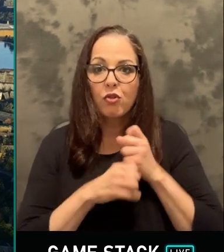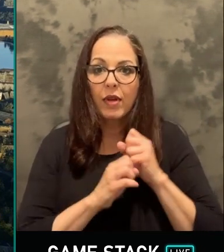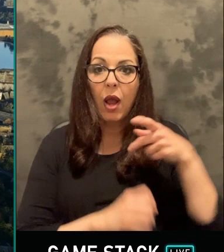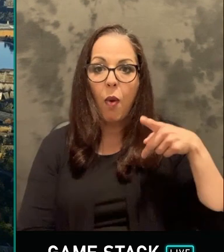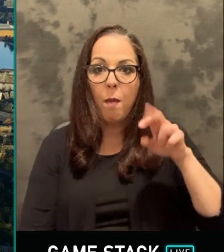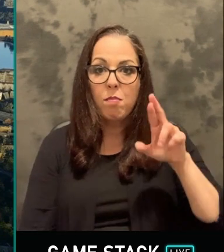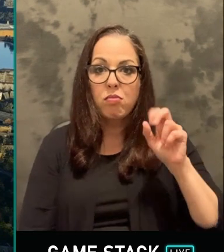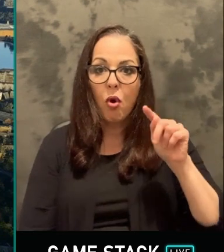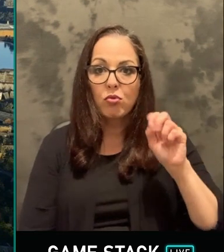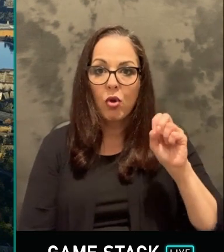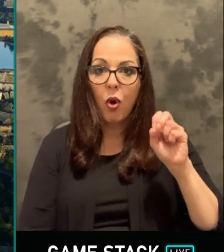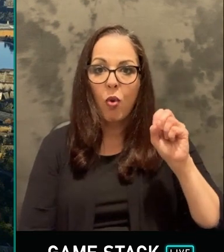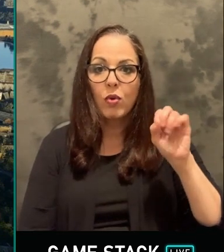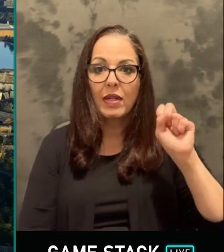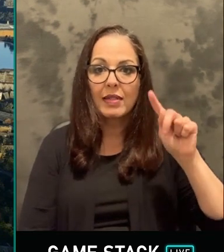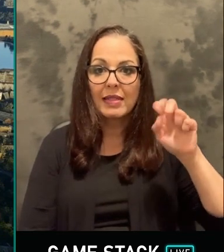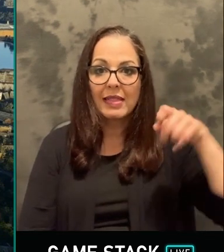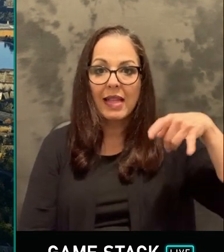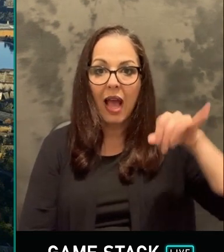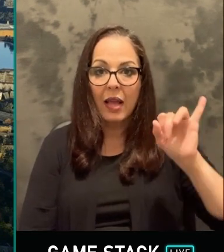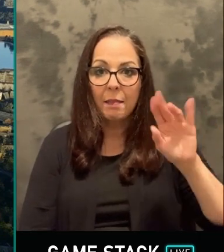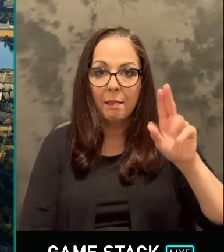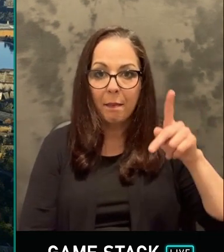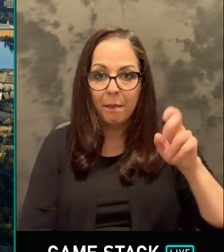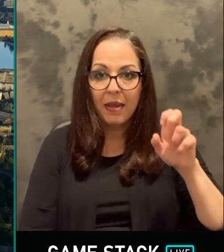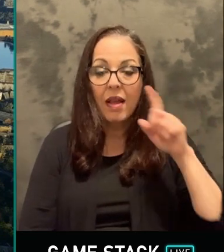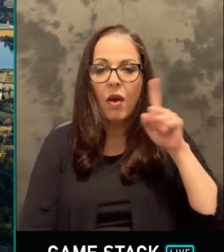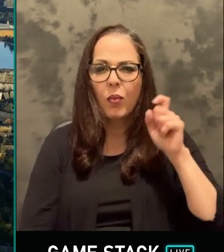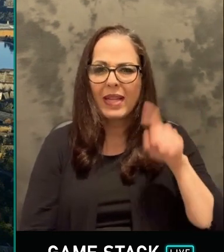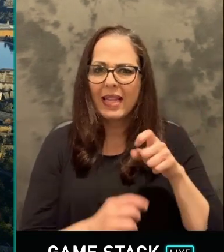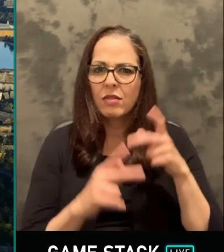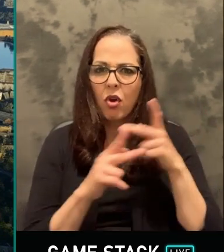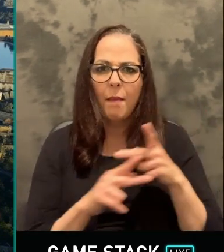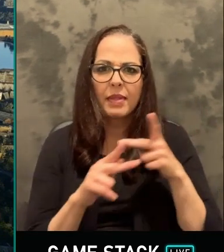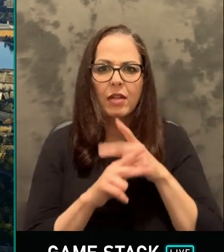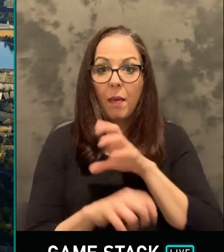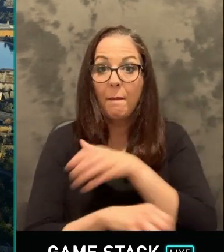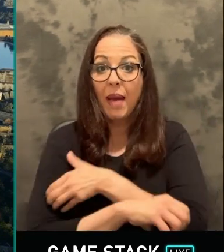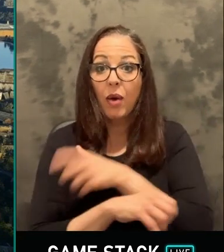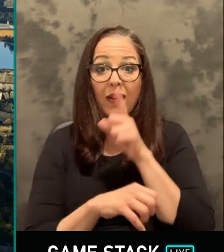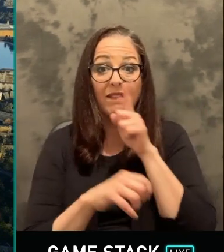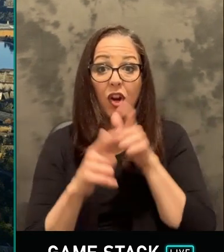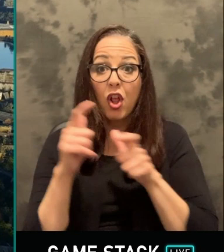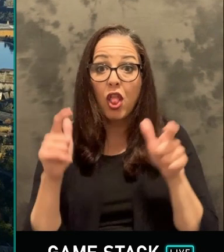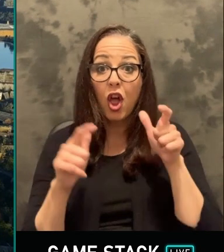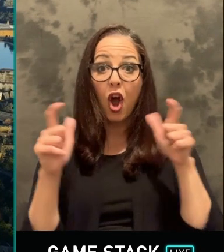needing some computation power in a very large scale, because as my dear friend Lionel says,